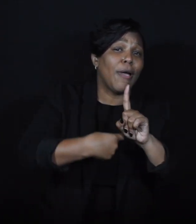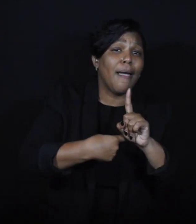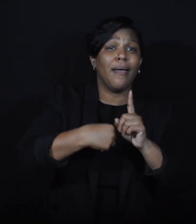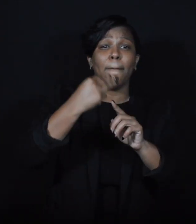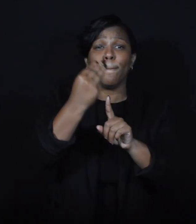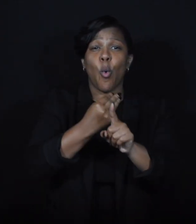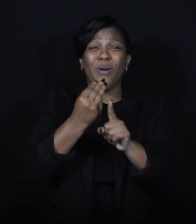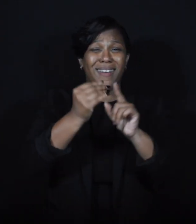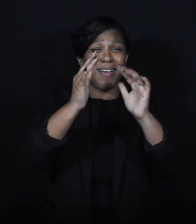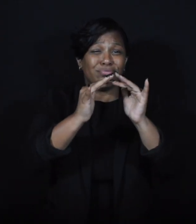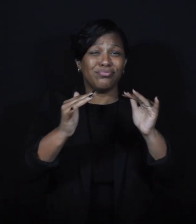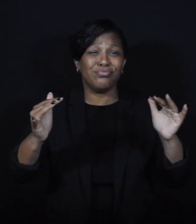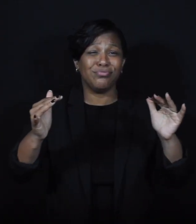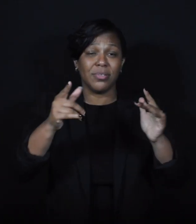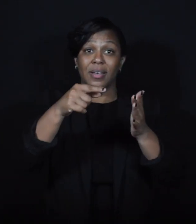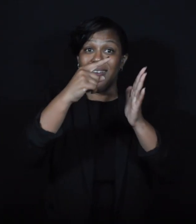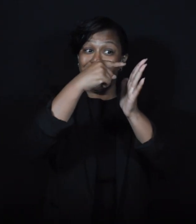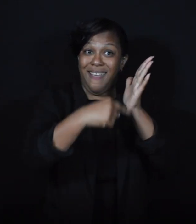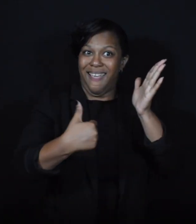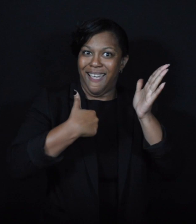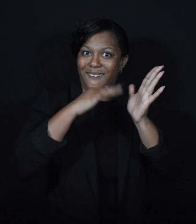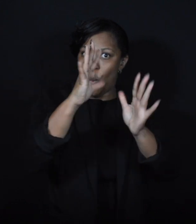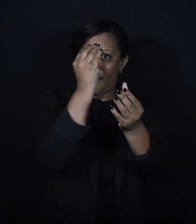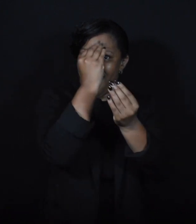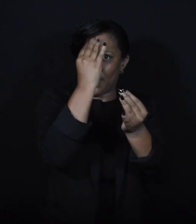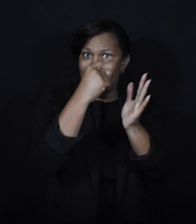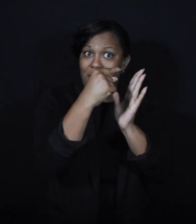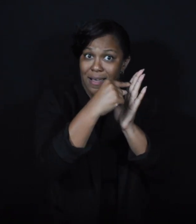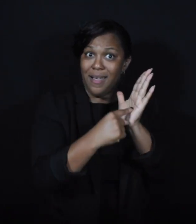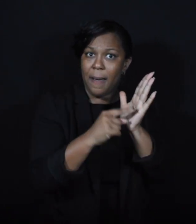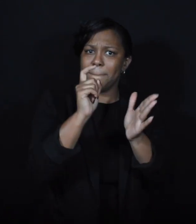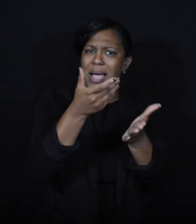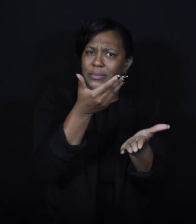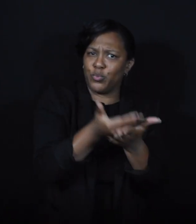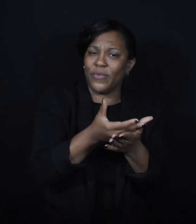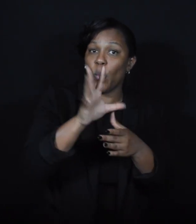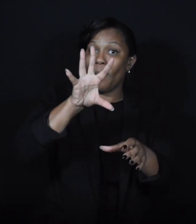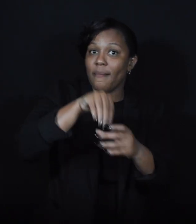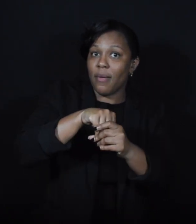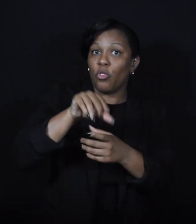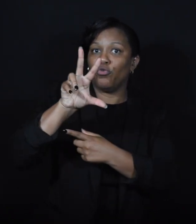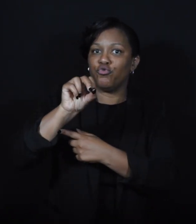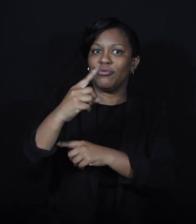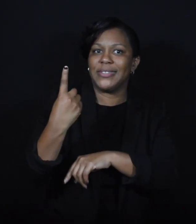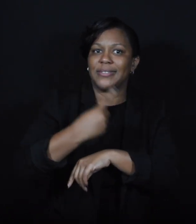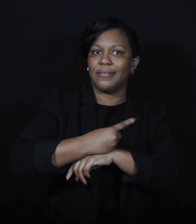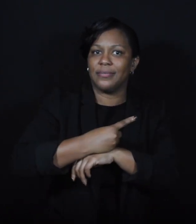This bill or statement must be dated within the 30 days before the election.